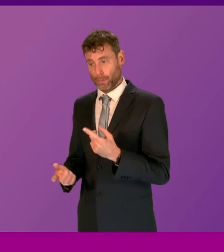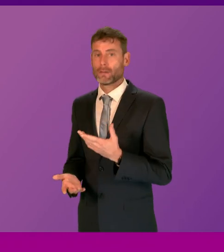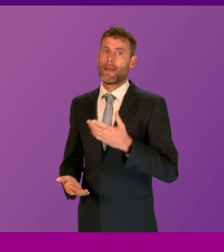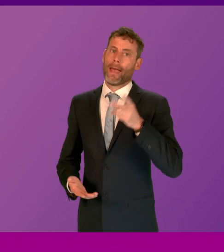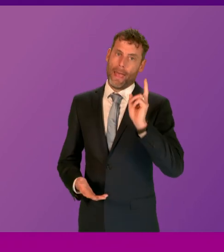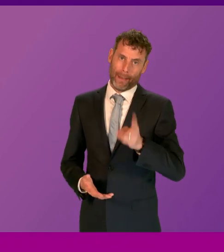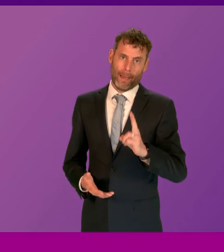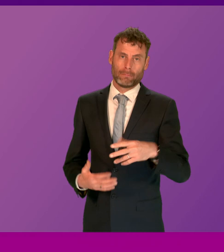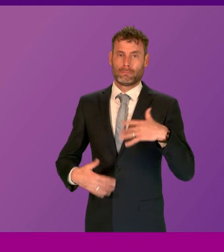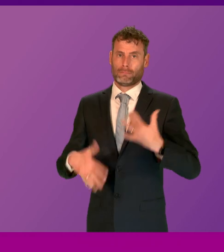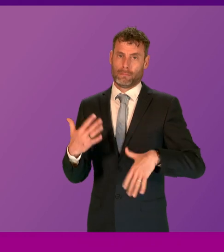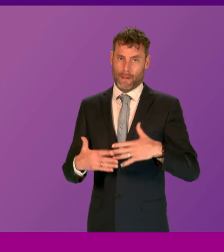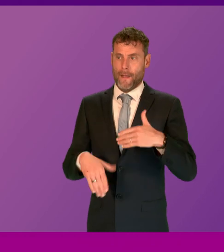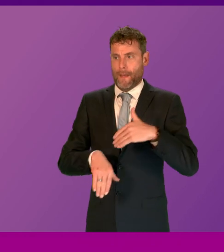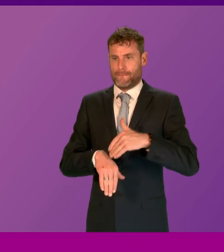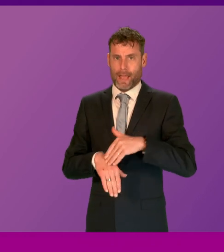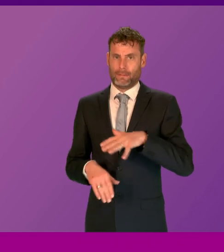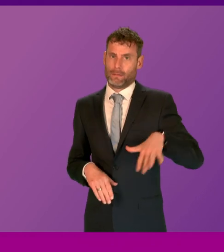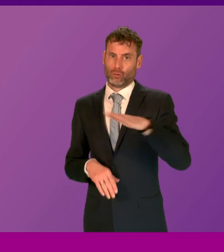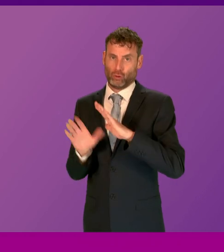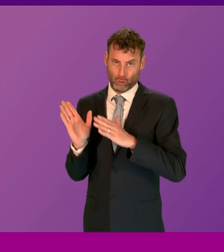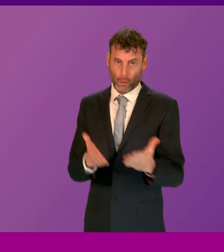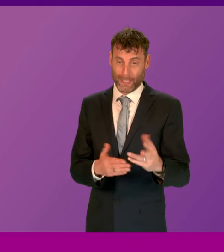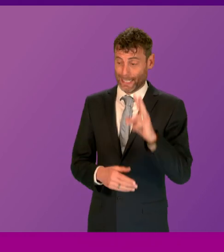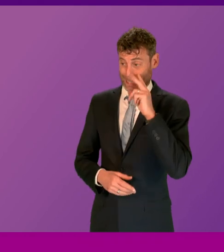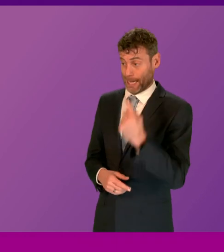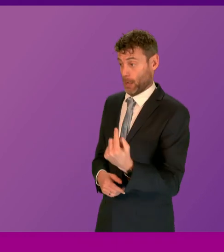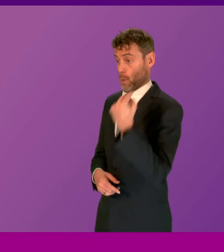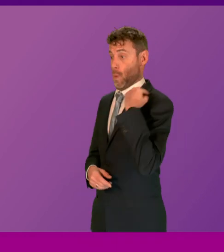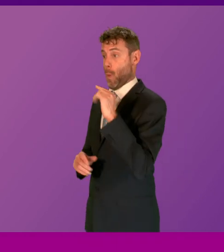The combined cut of national insurance across autumn and spring statements equates to the